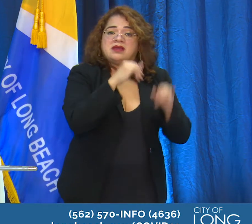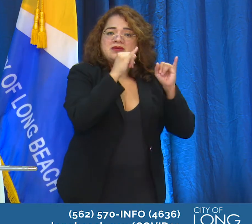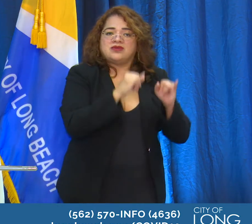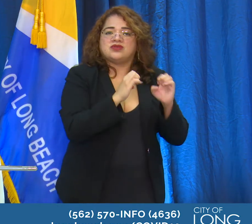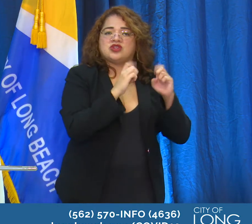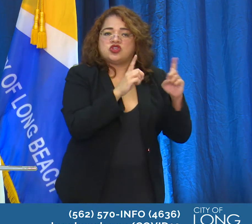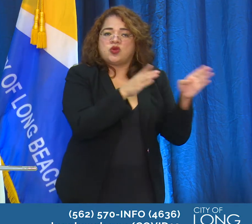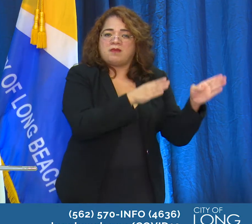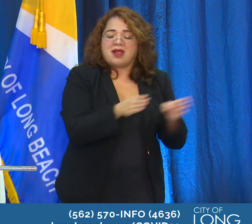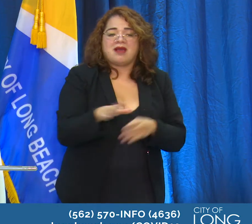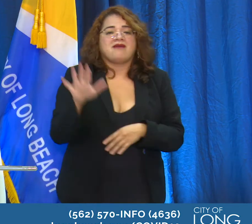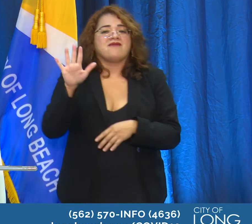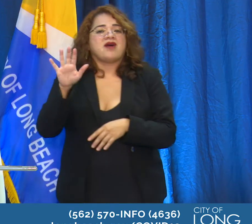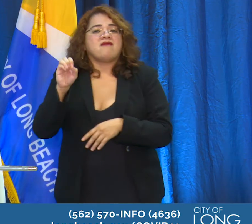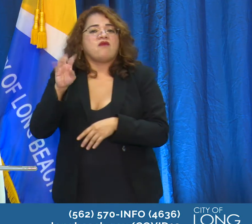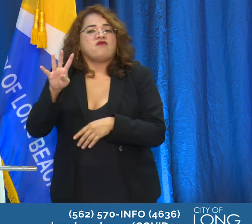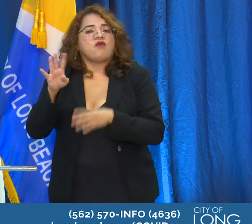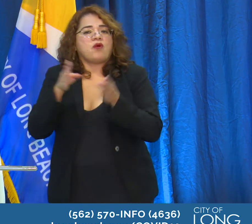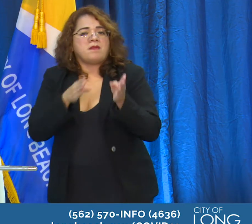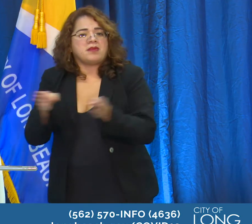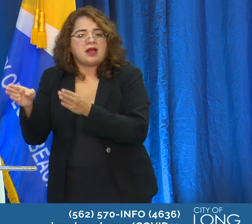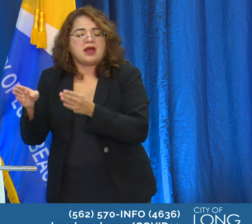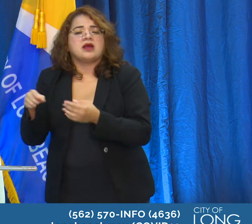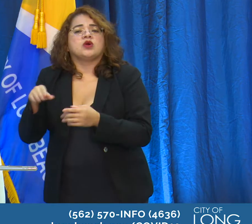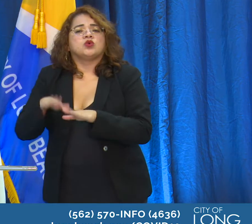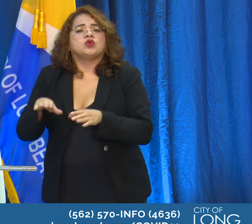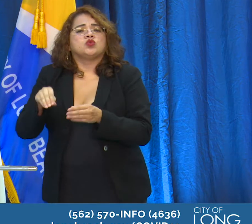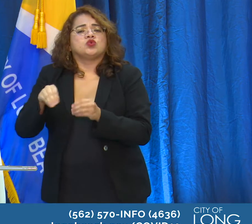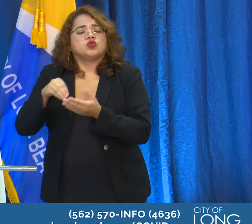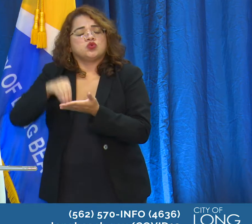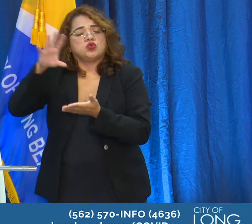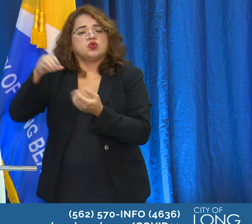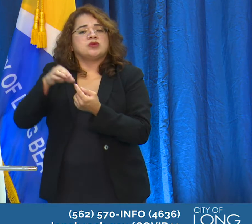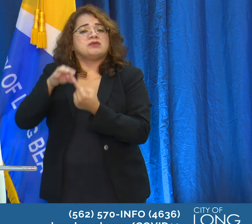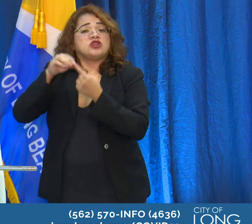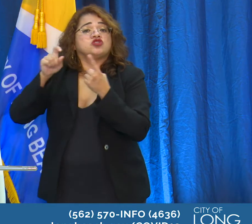and 504 plans of students with special needs to ensure that education can continue